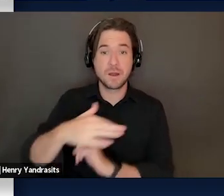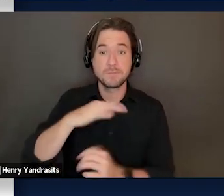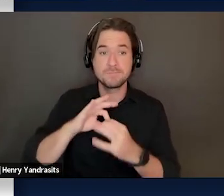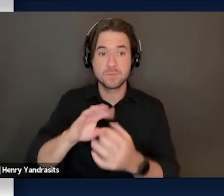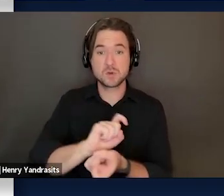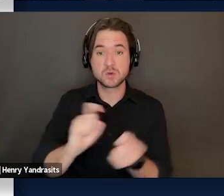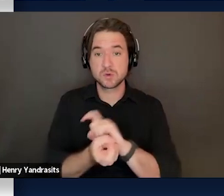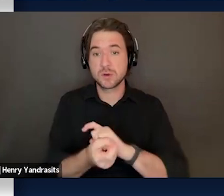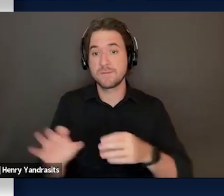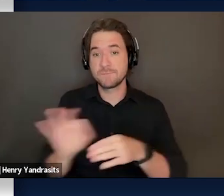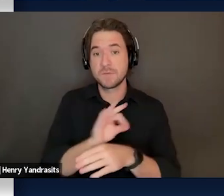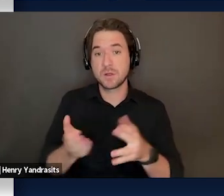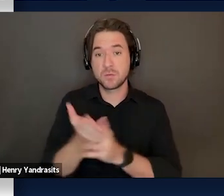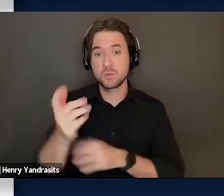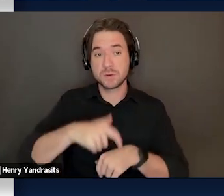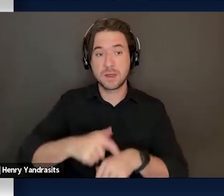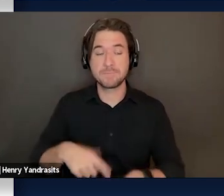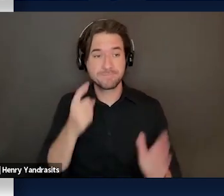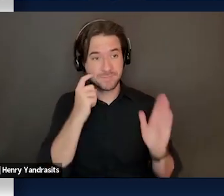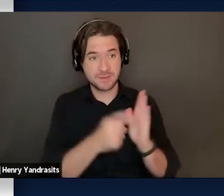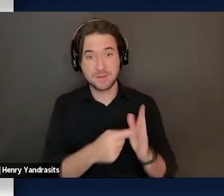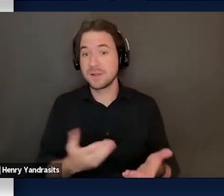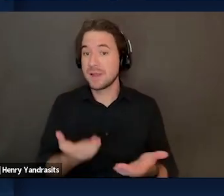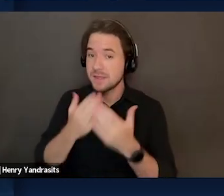So these are our acknowledgements, and thank you to all of our participants. We could not do this work without you.